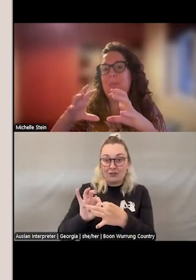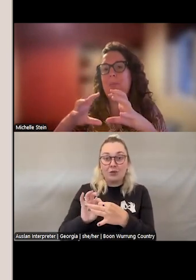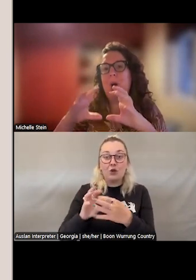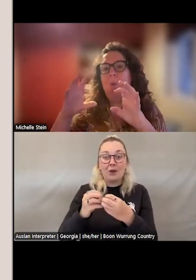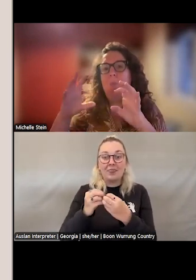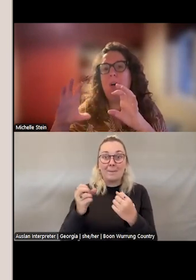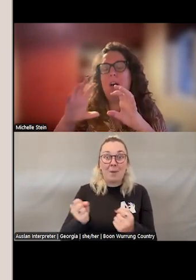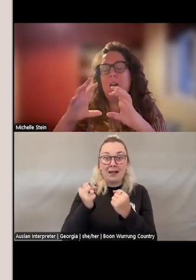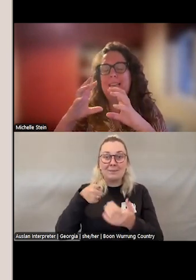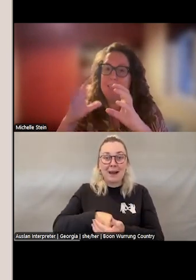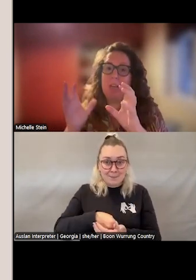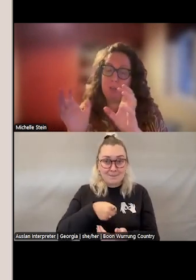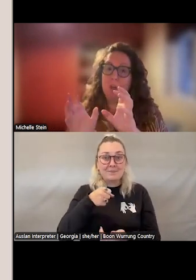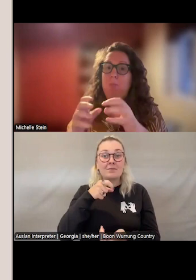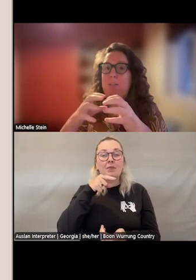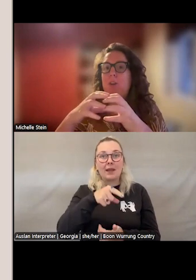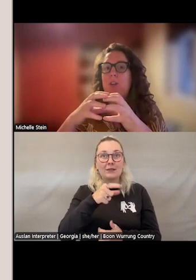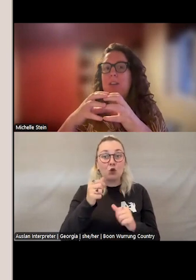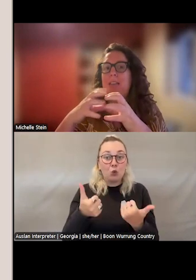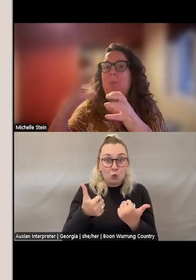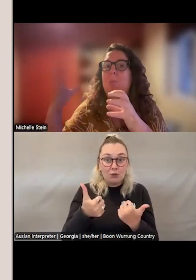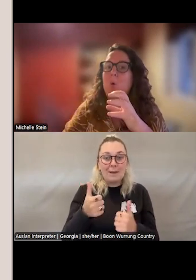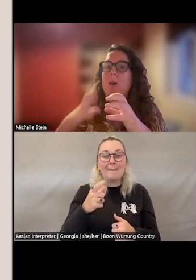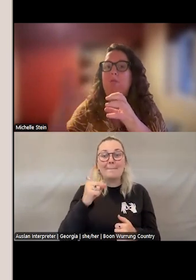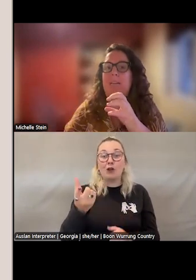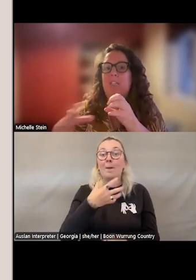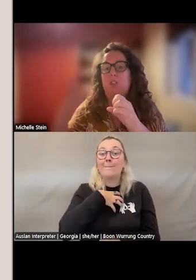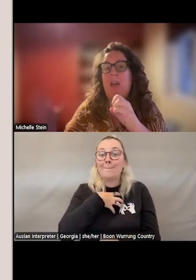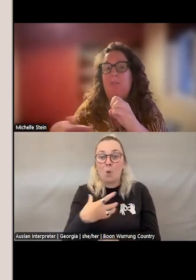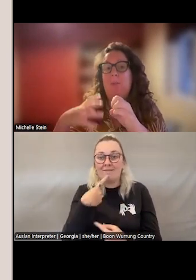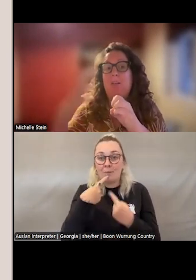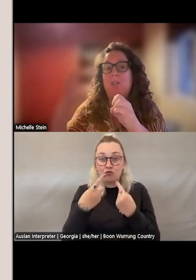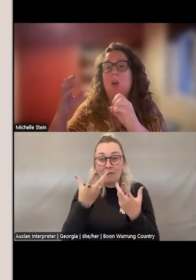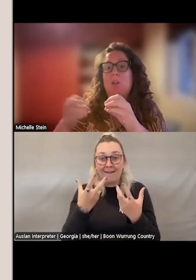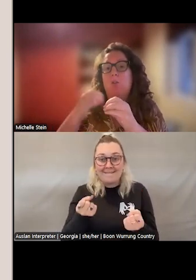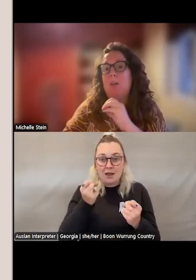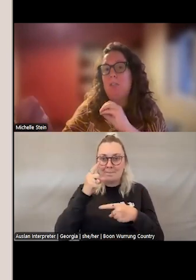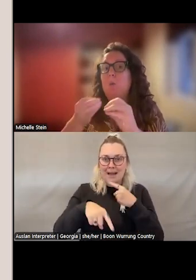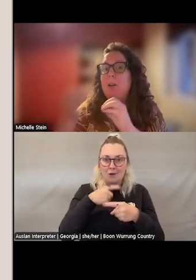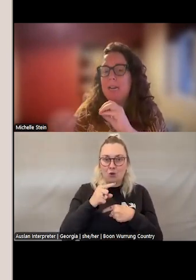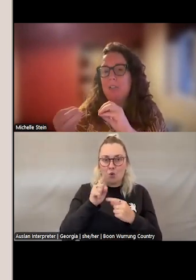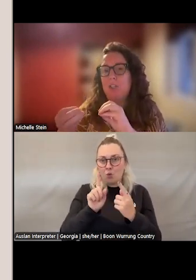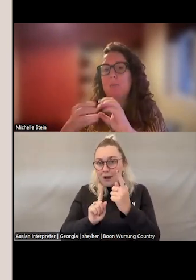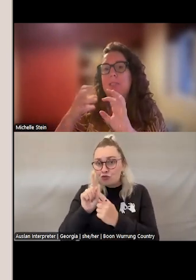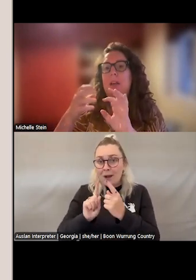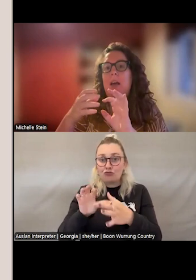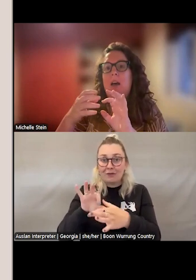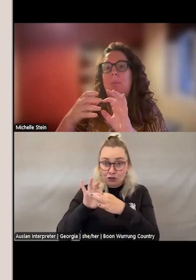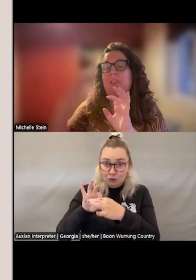minimum is good but the more information you have about those one-on-one relationships,